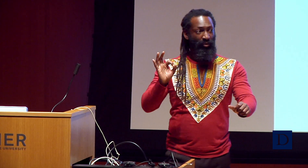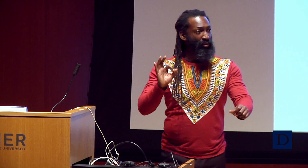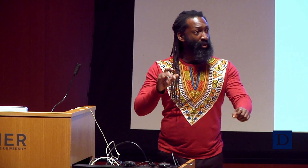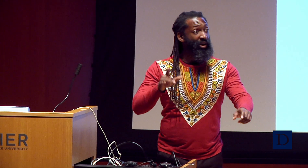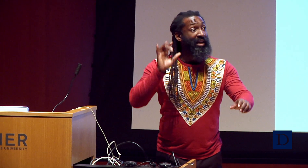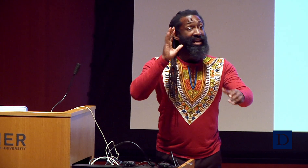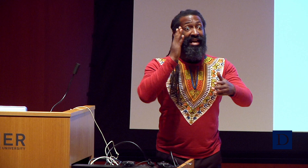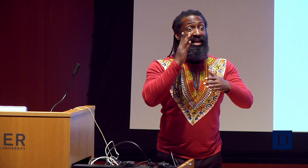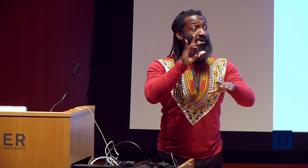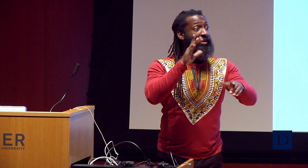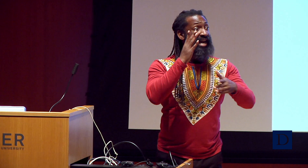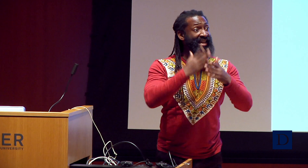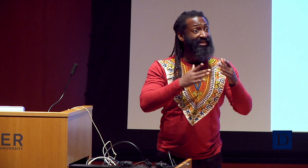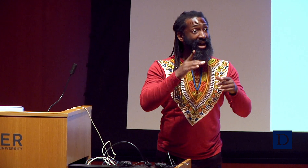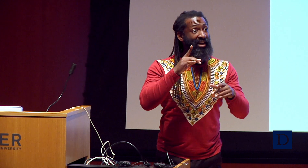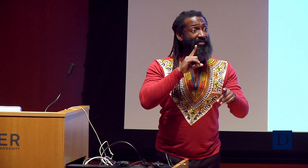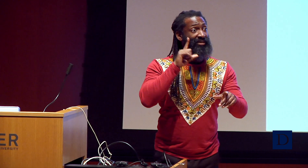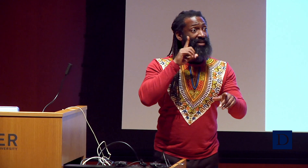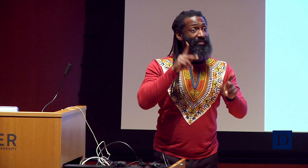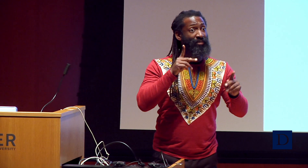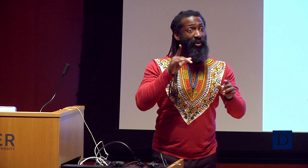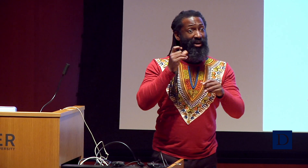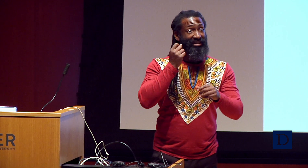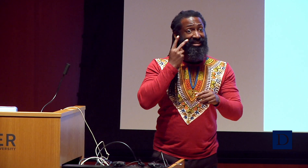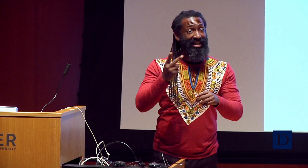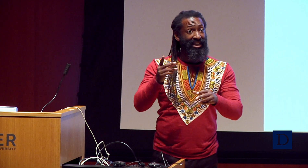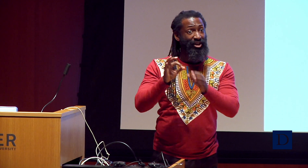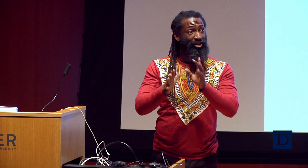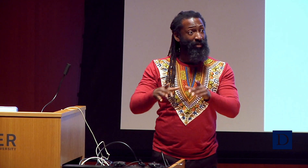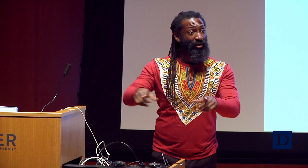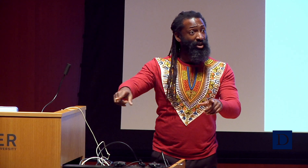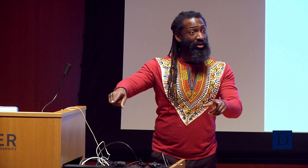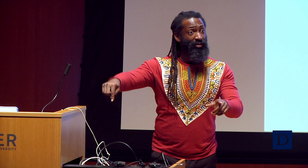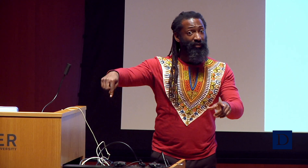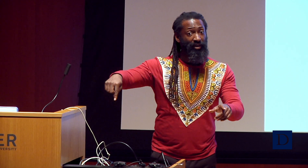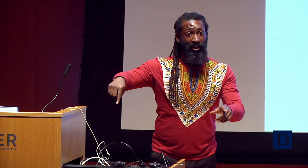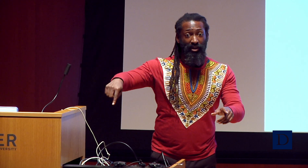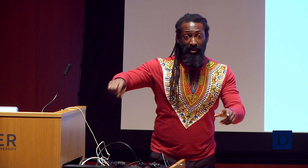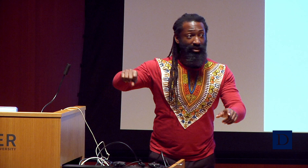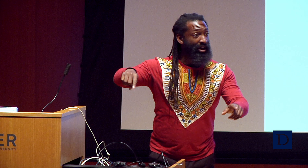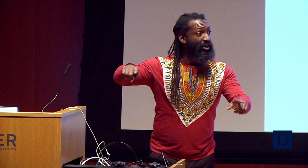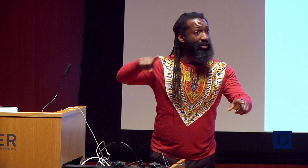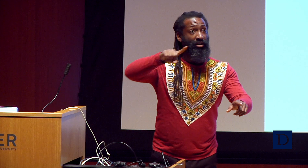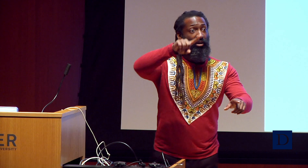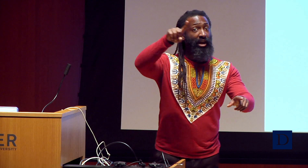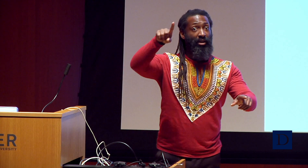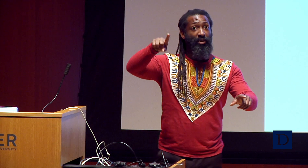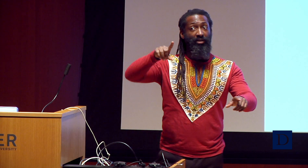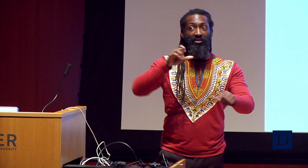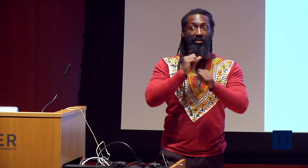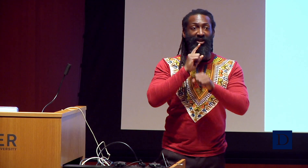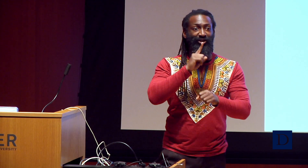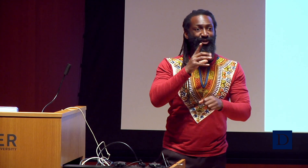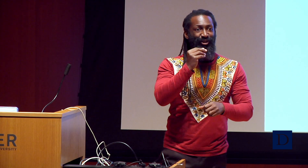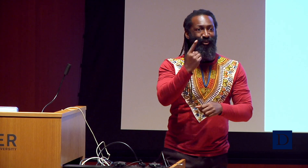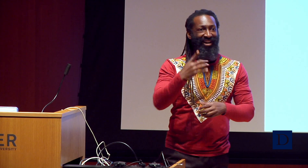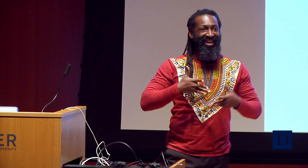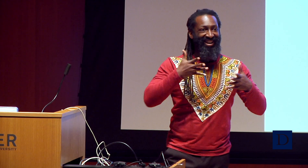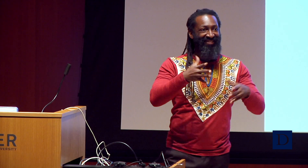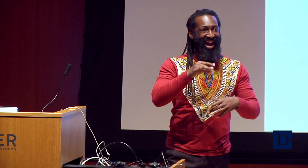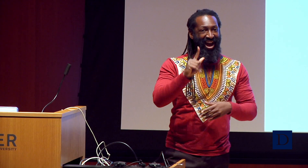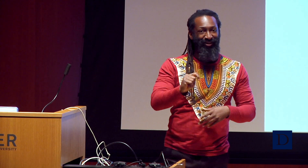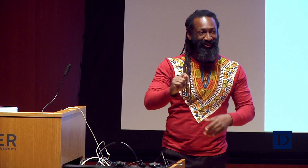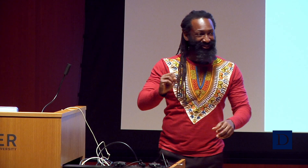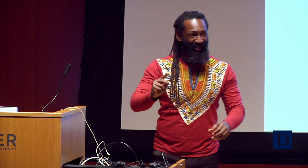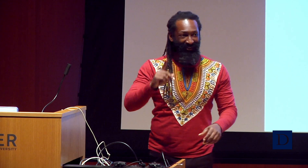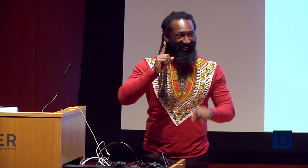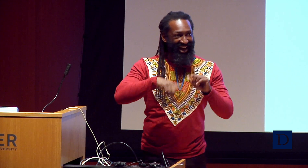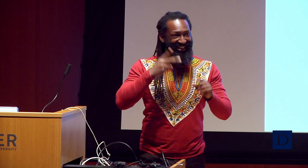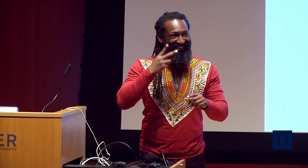Exactly, great. So all the Deaf people can see the interpreter? We’re good? I want to make sure that no one’s left out.